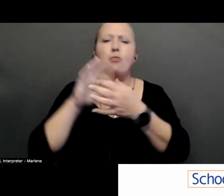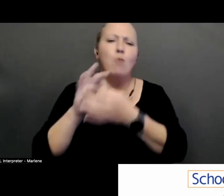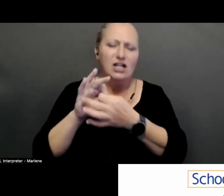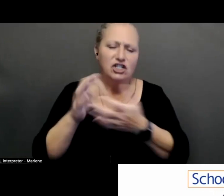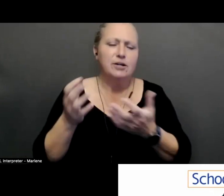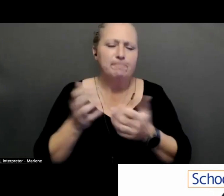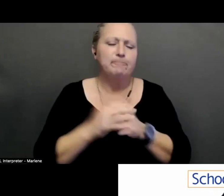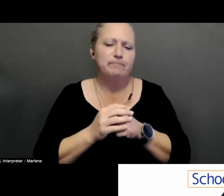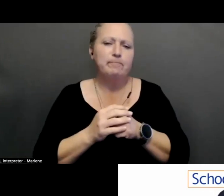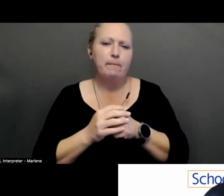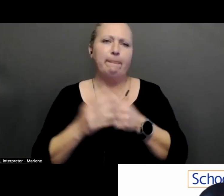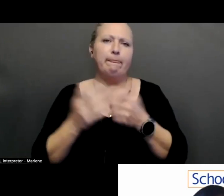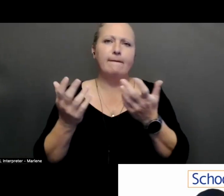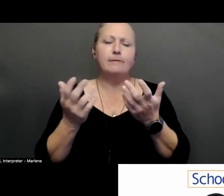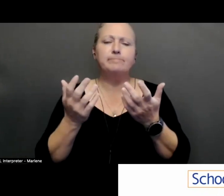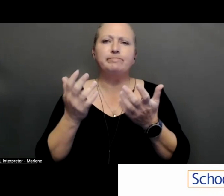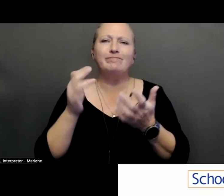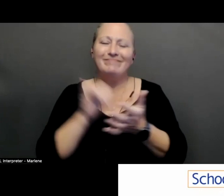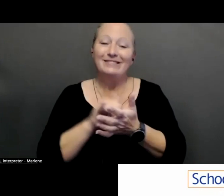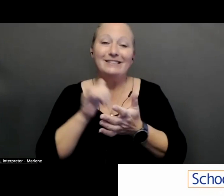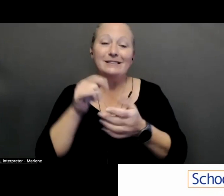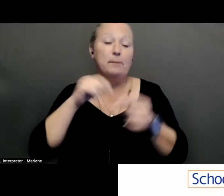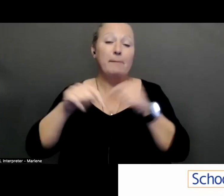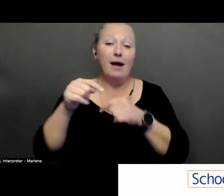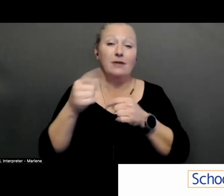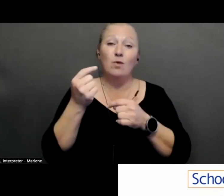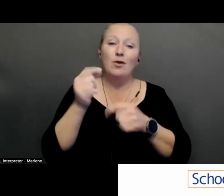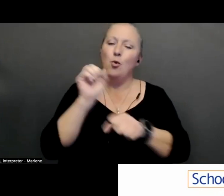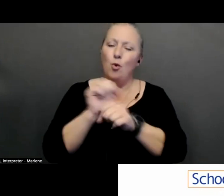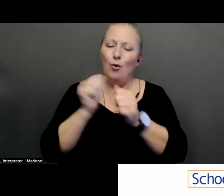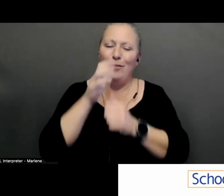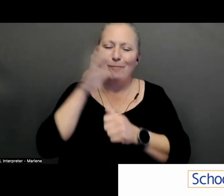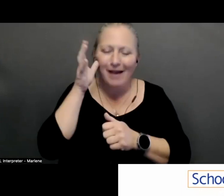again that that goes back to the work, you know with with parents and we also do a lot of work